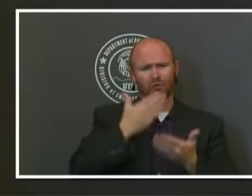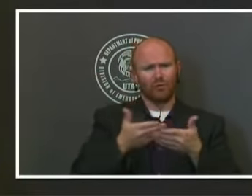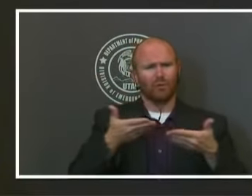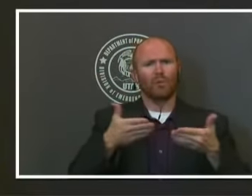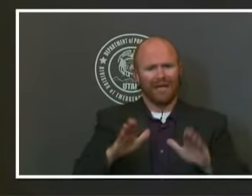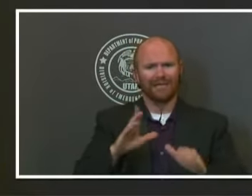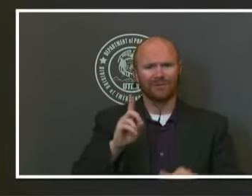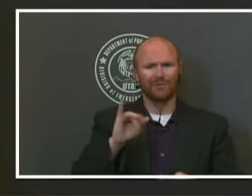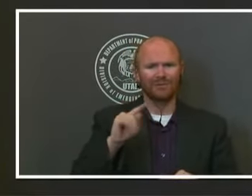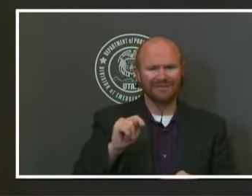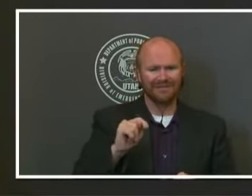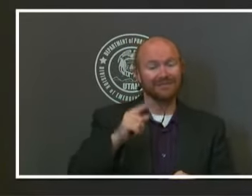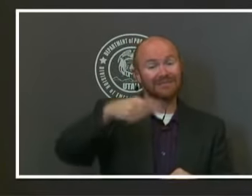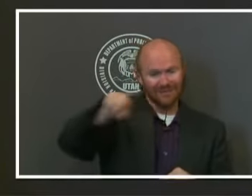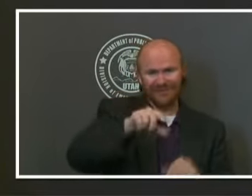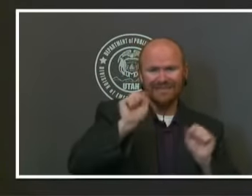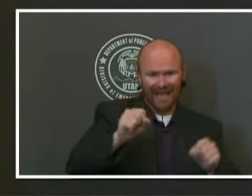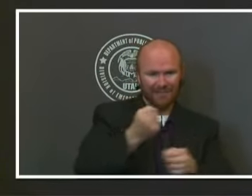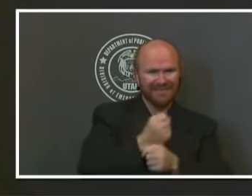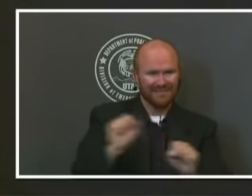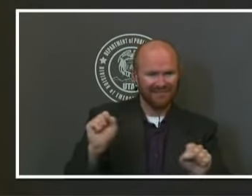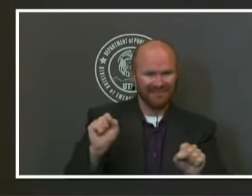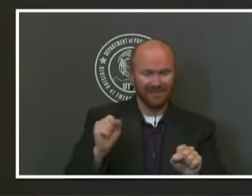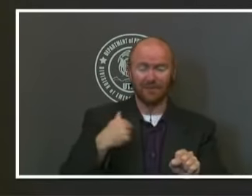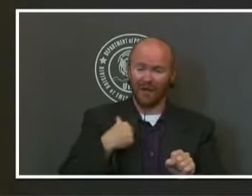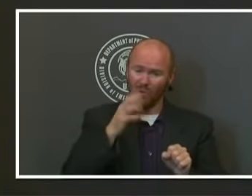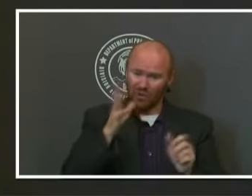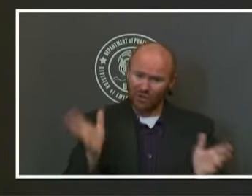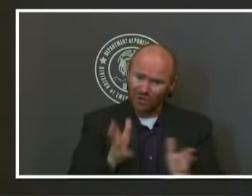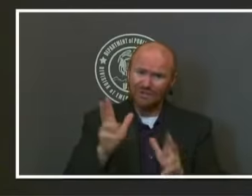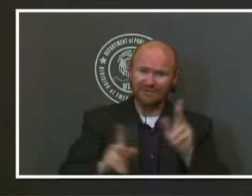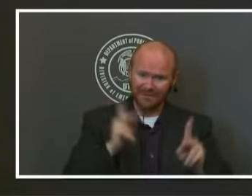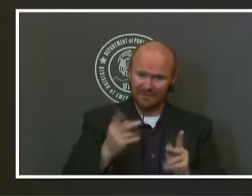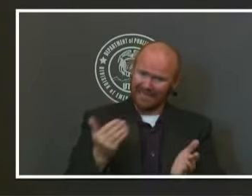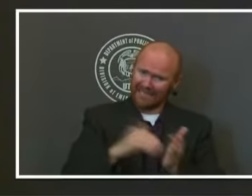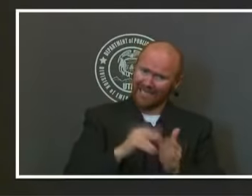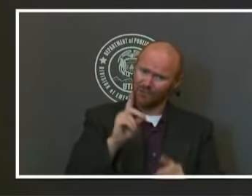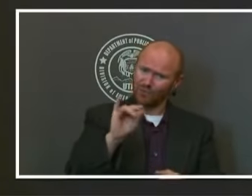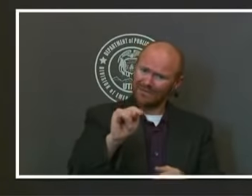where you can be safe